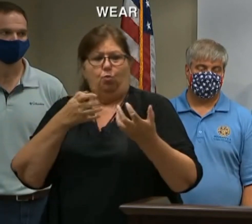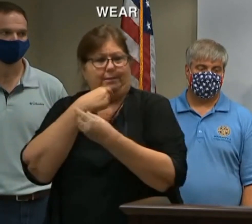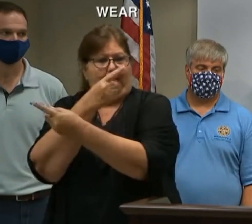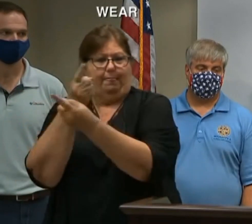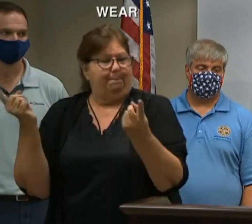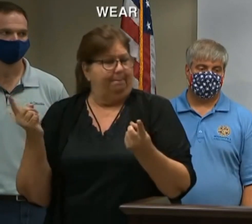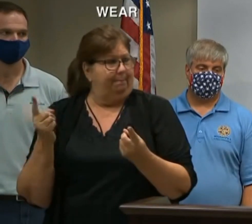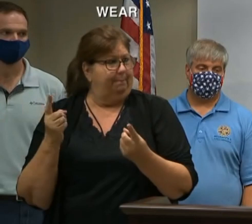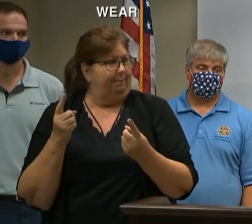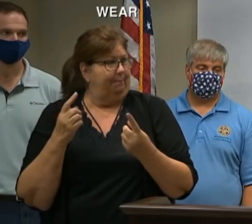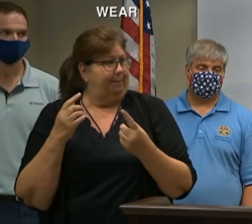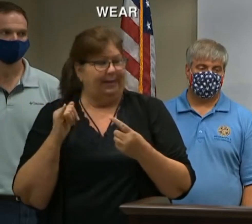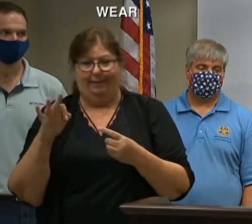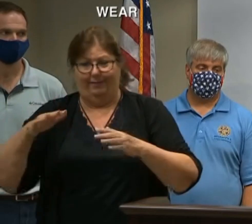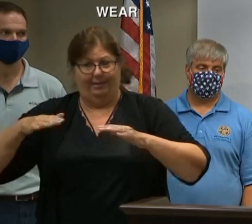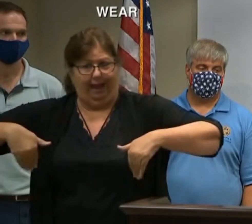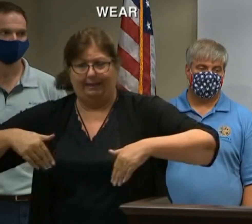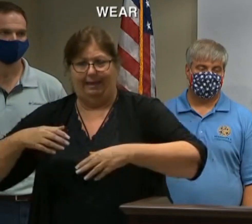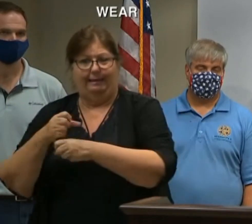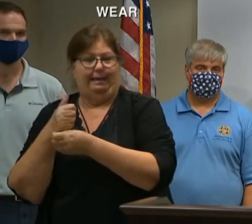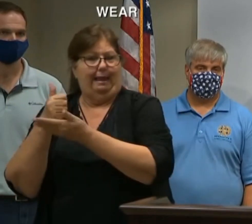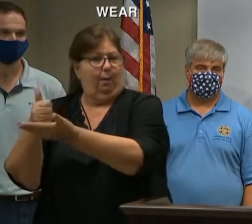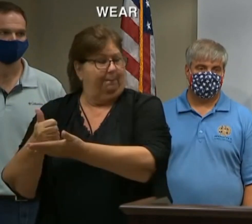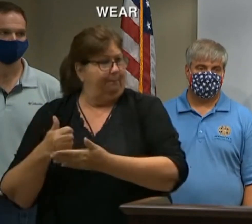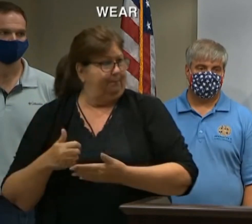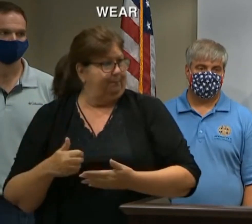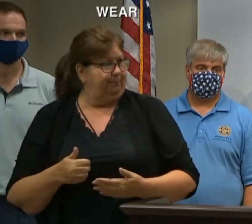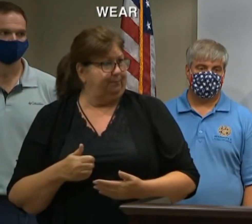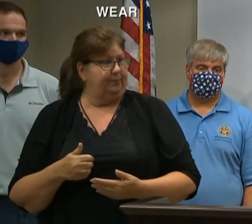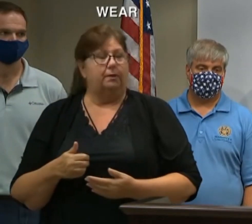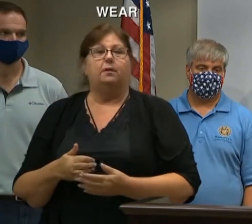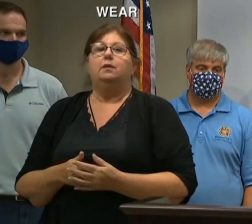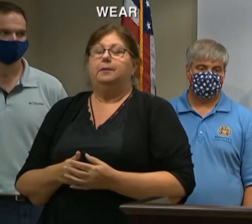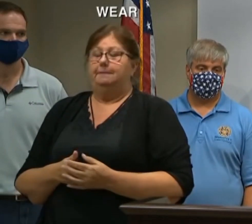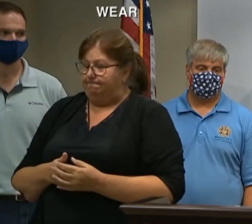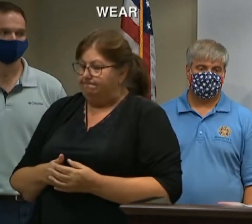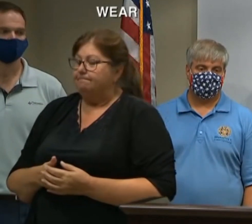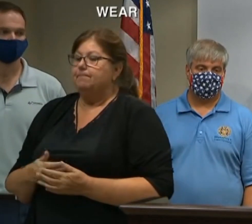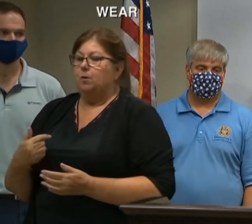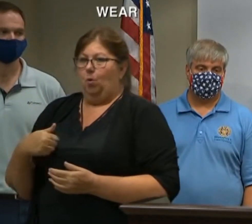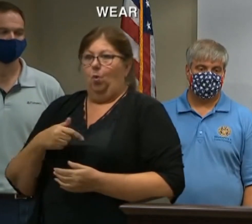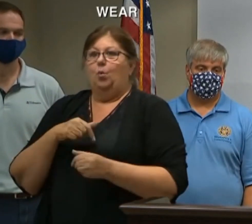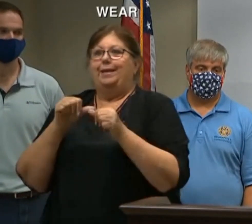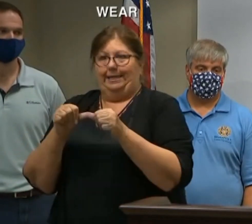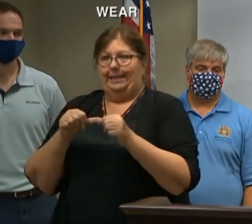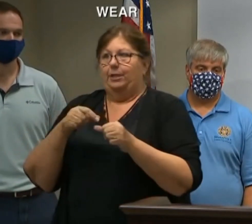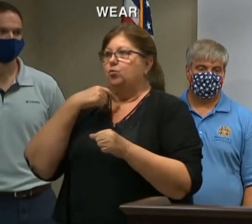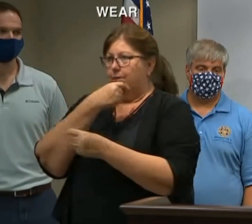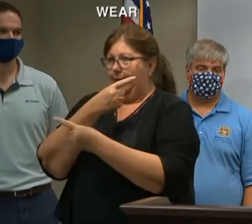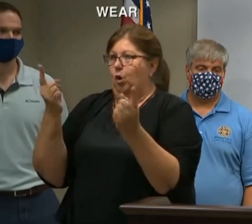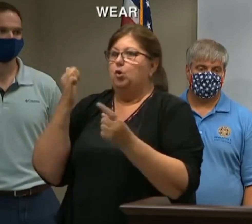this time if they haven't been able to get the help they've needed yeah so one of the things that we continue to talk about each day during our um briefings